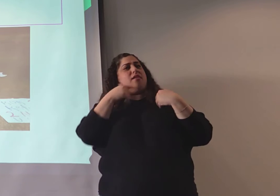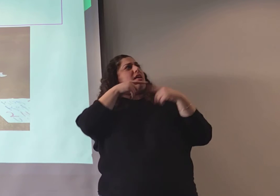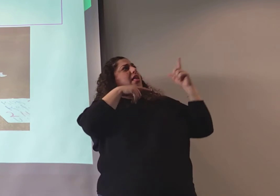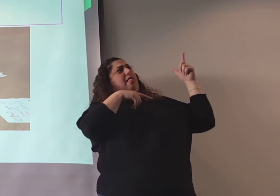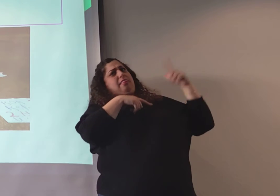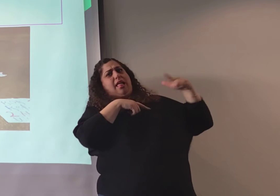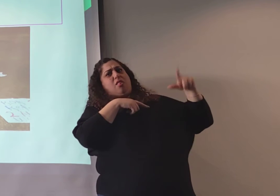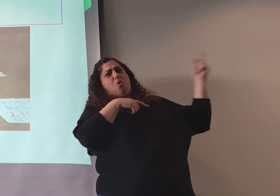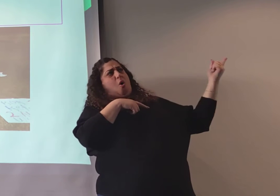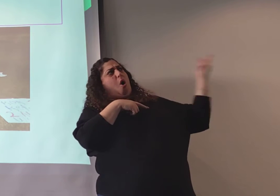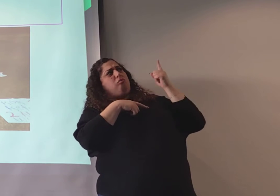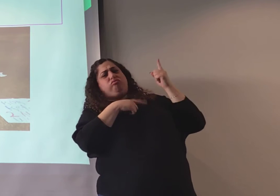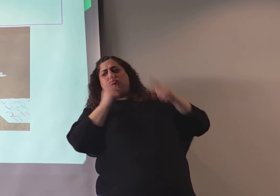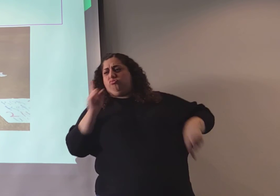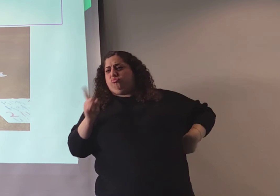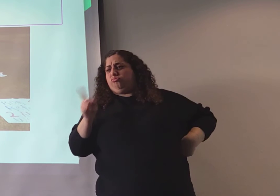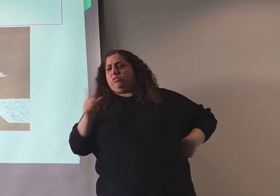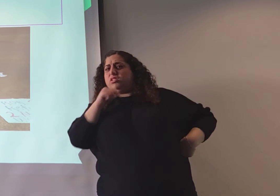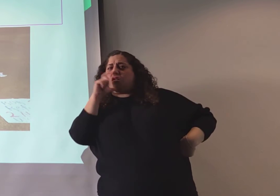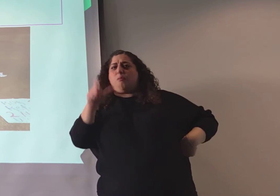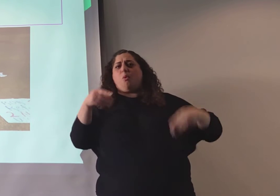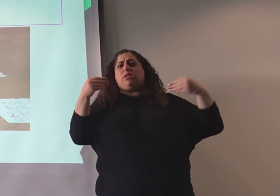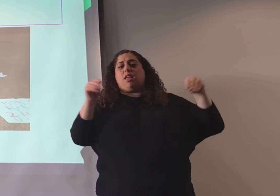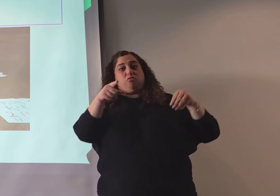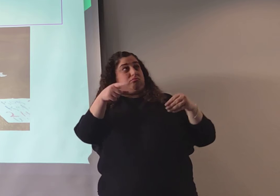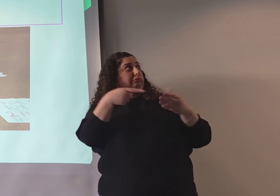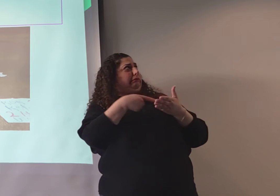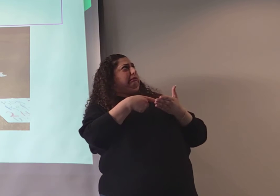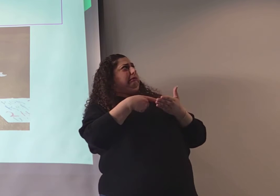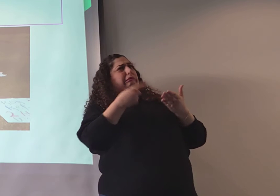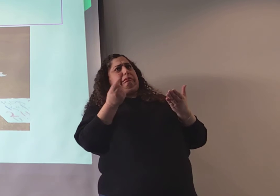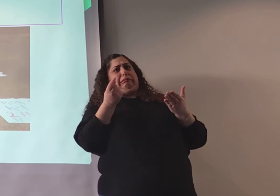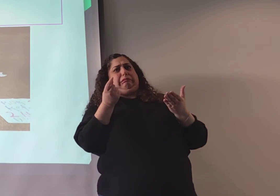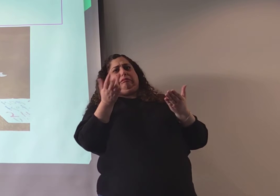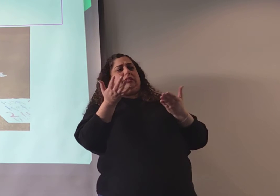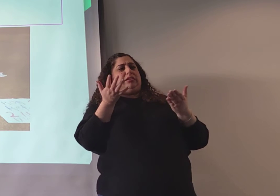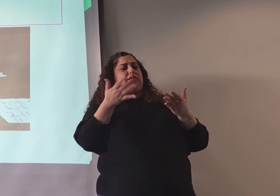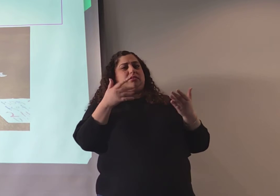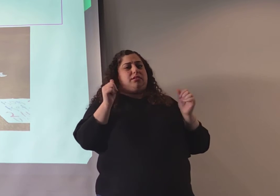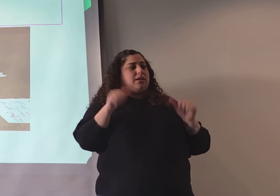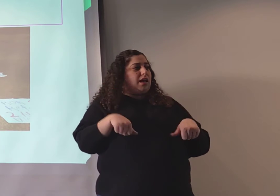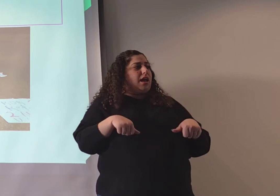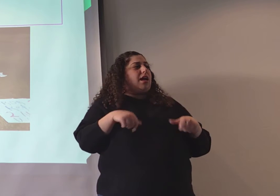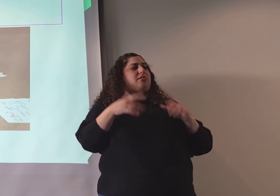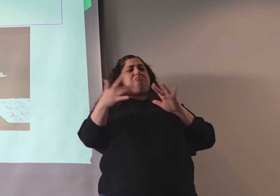that this kind of work doesn't need approval because you have the approval of the city.